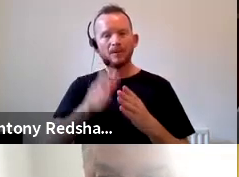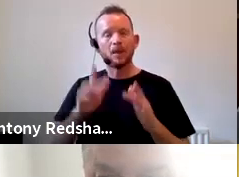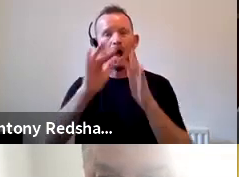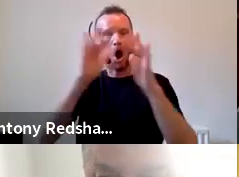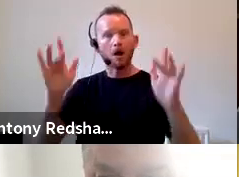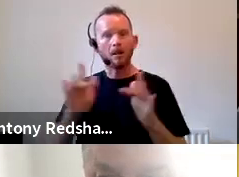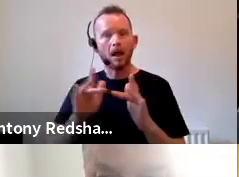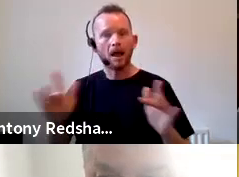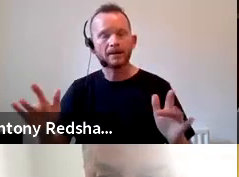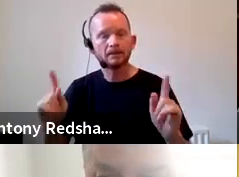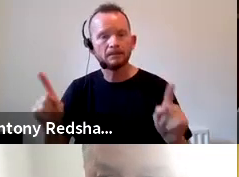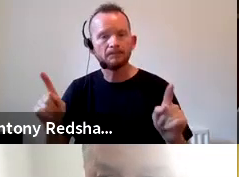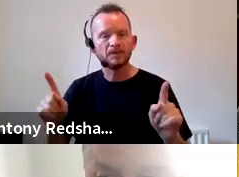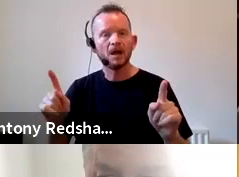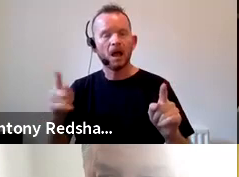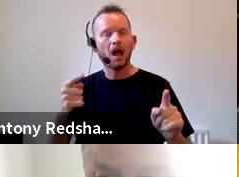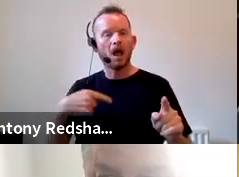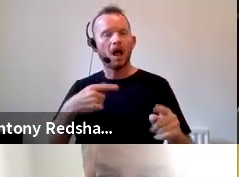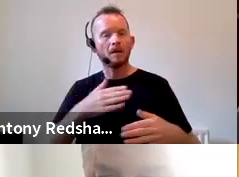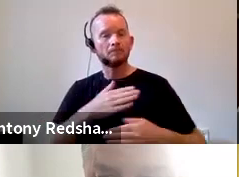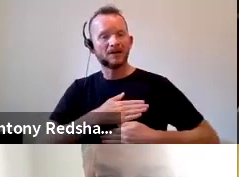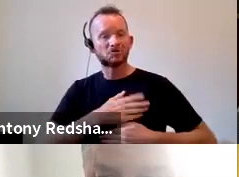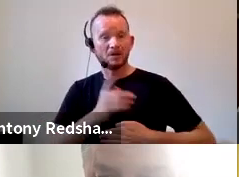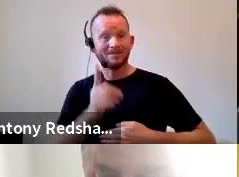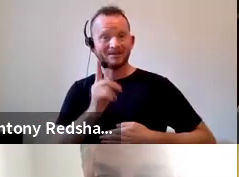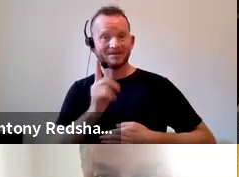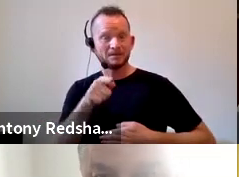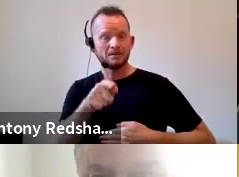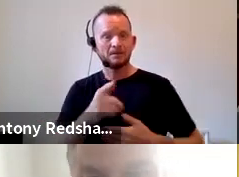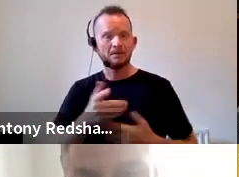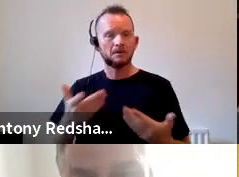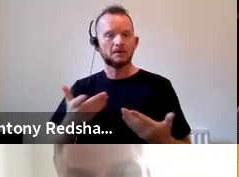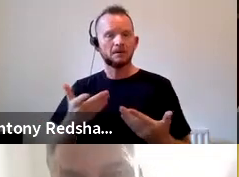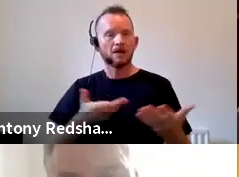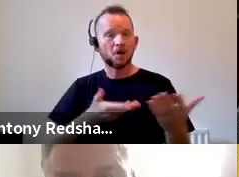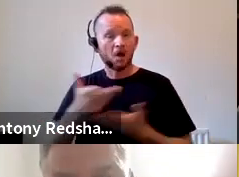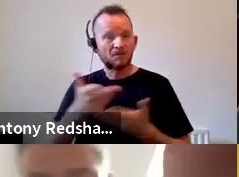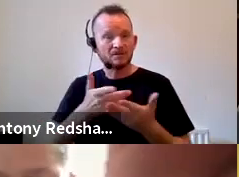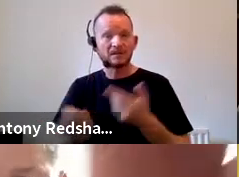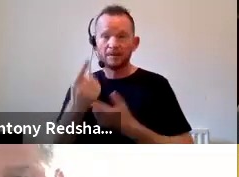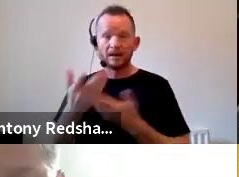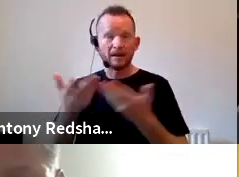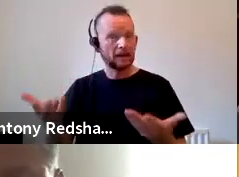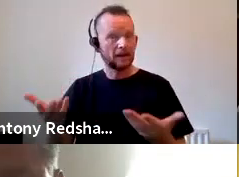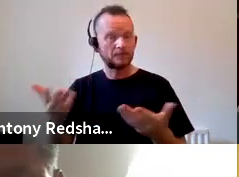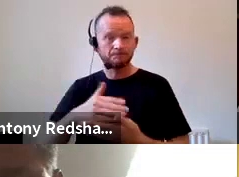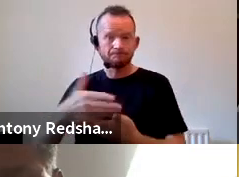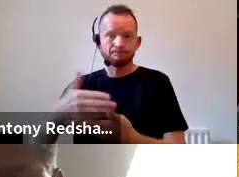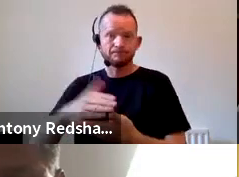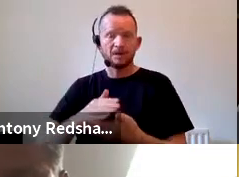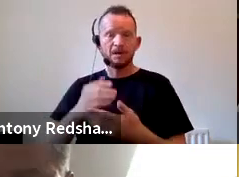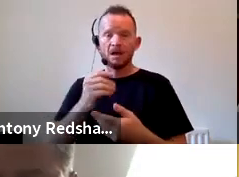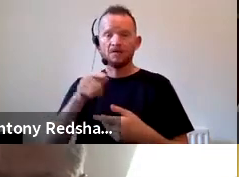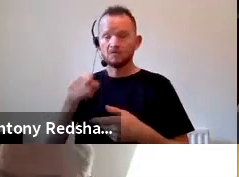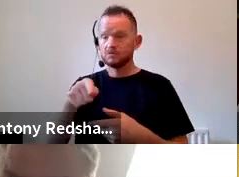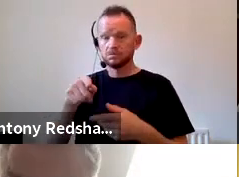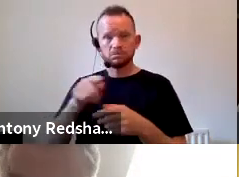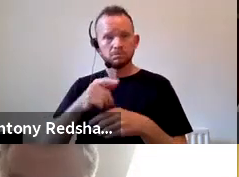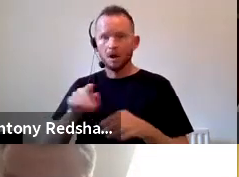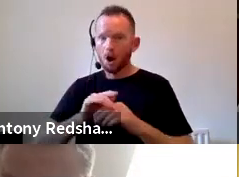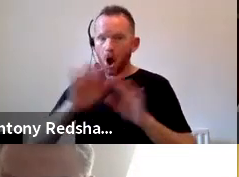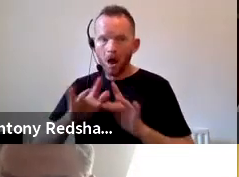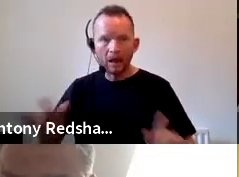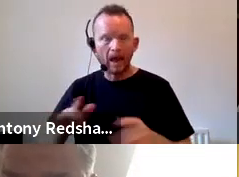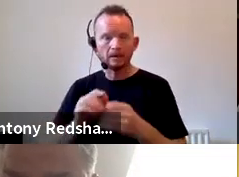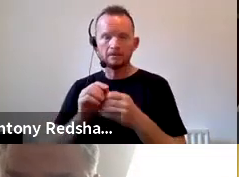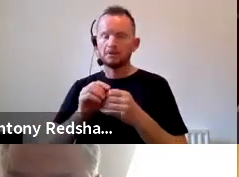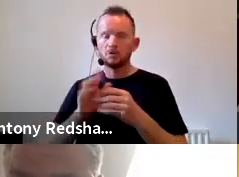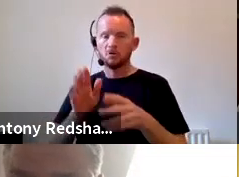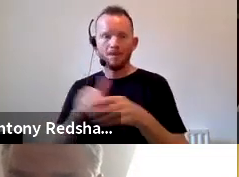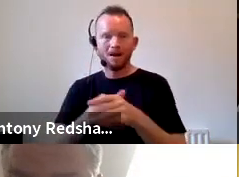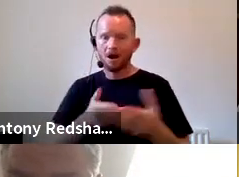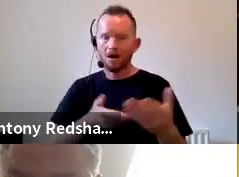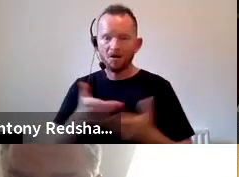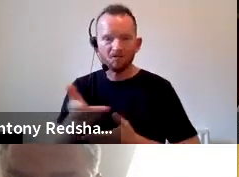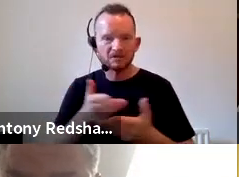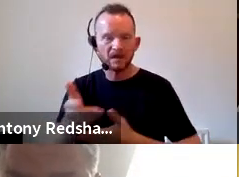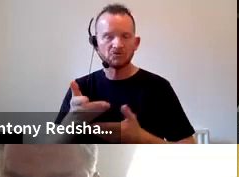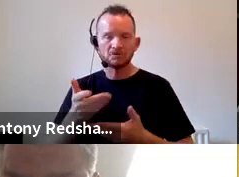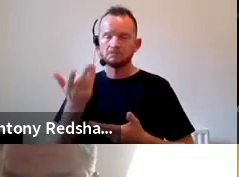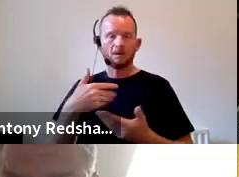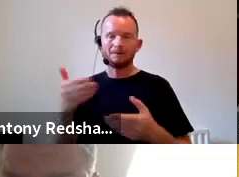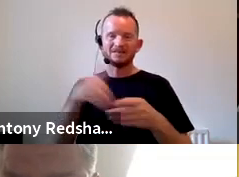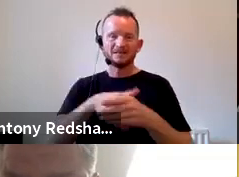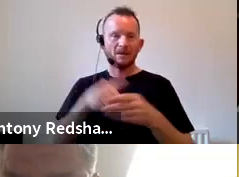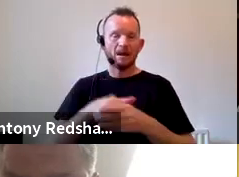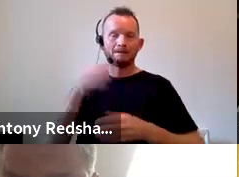And that's something that I feel very passionate about because this is where the conversation is happening now and if people aren't online. They won't be part of the conversation, they won't be able to participate politically and that was part of the